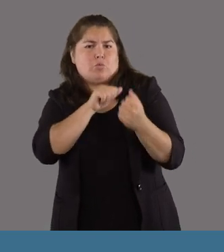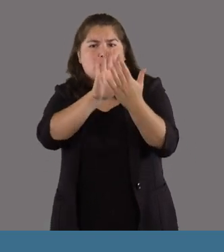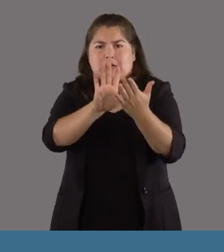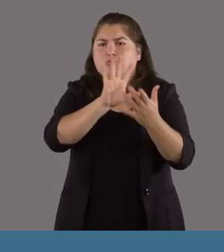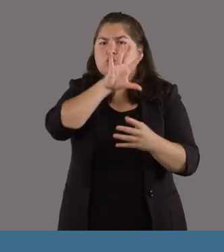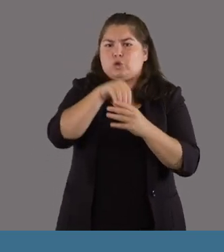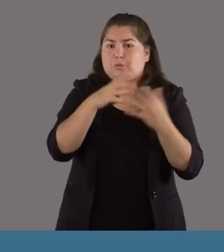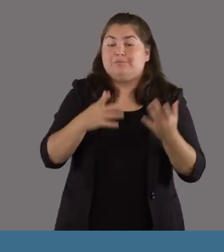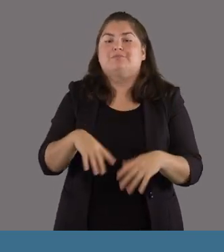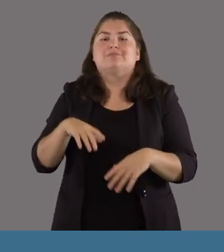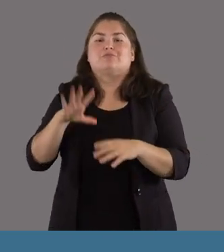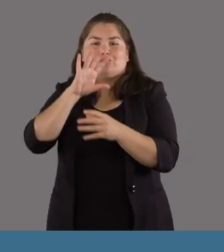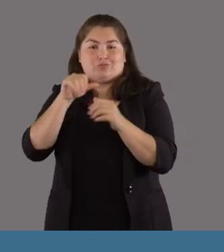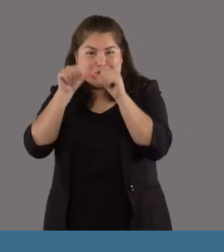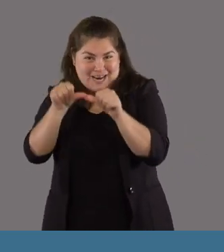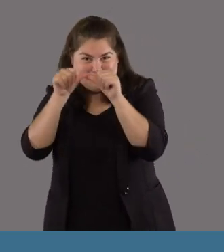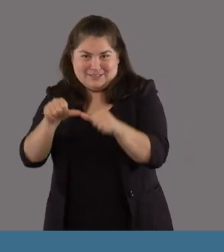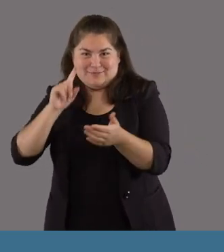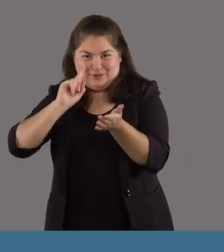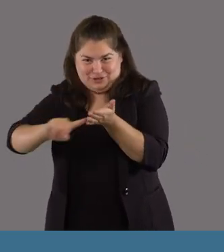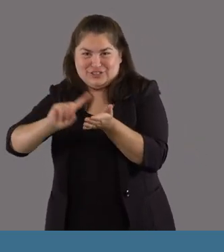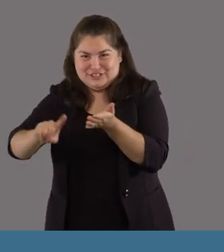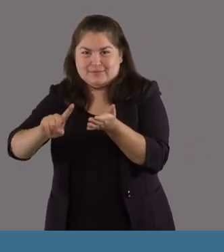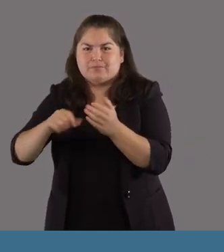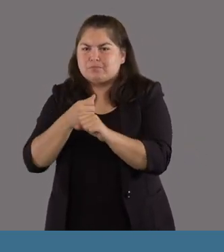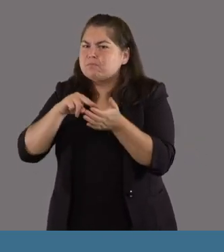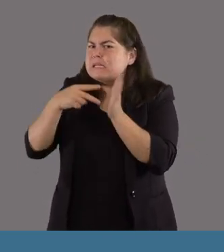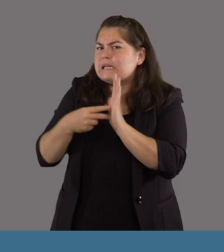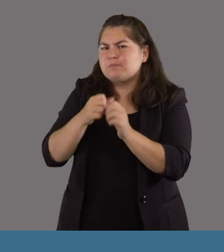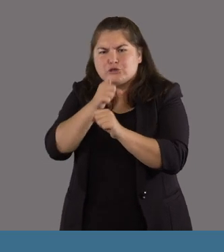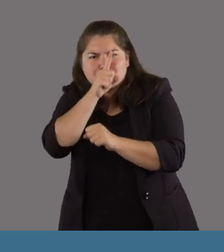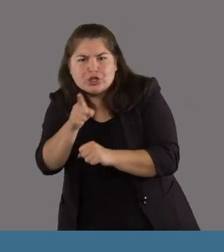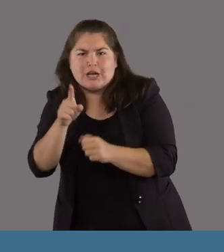approach to research including, Sustainable Research, this means ensuring